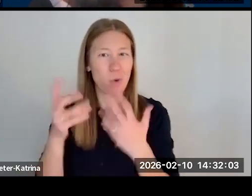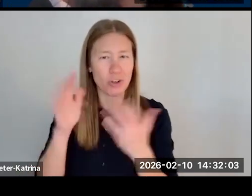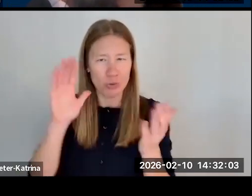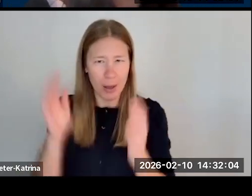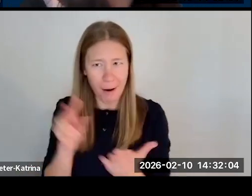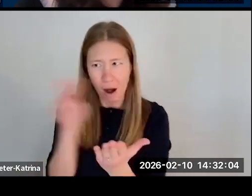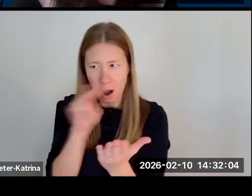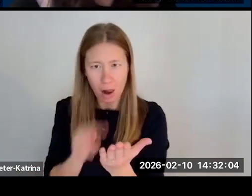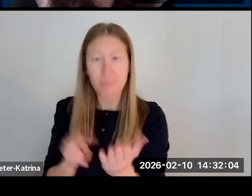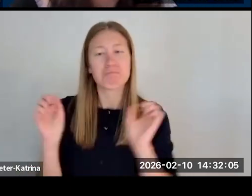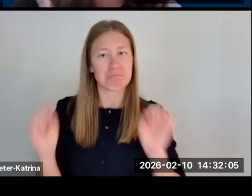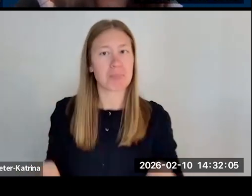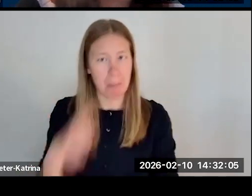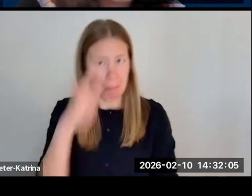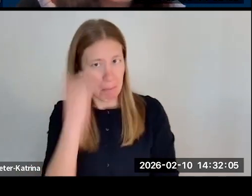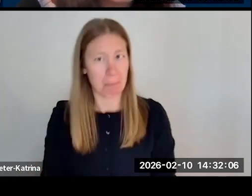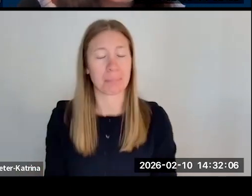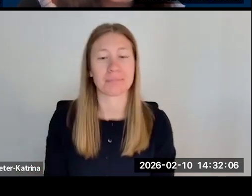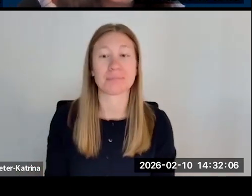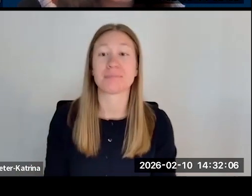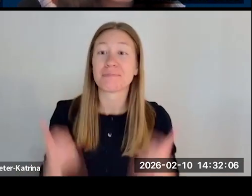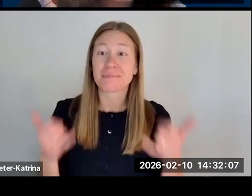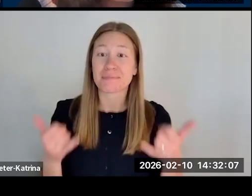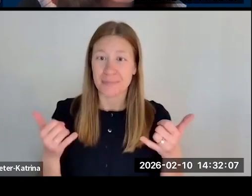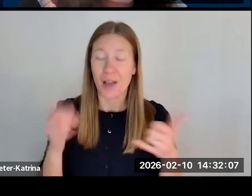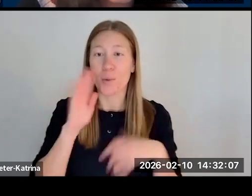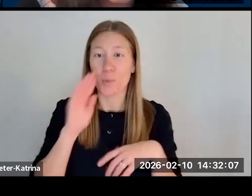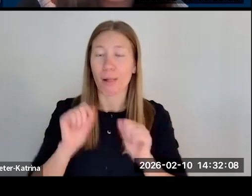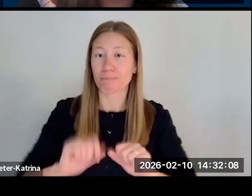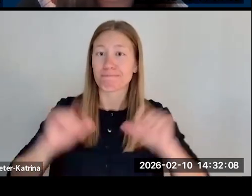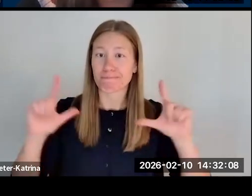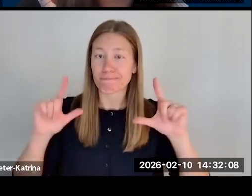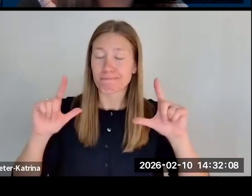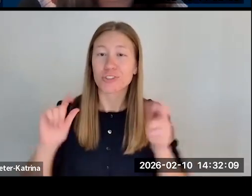So I'm actually going to take a moment and click open, make a copy